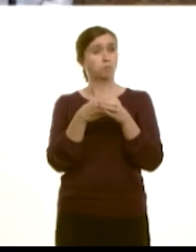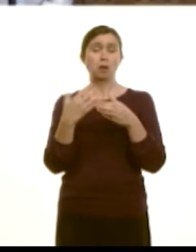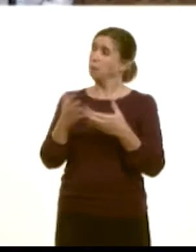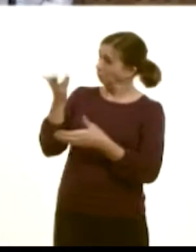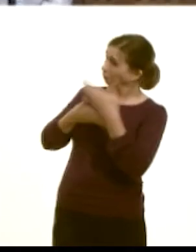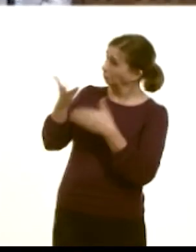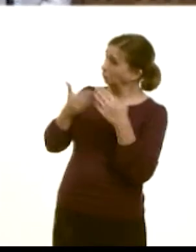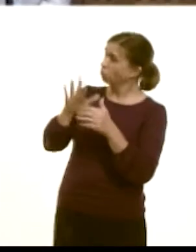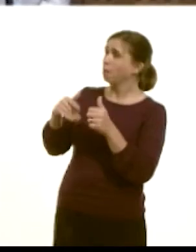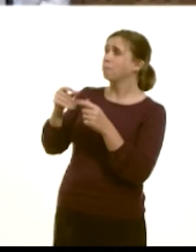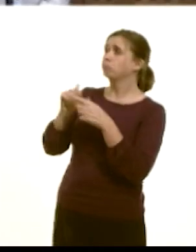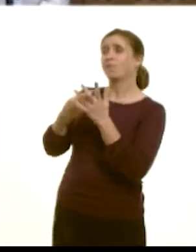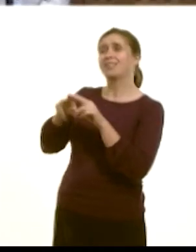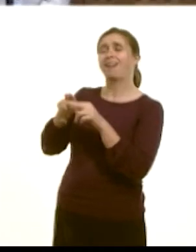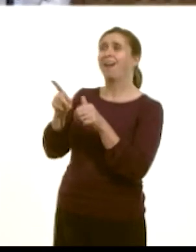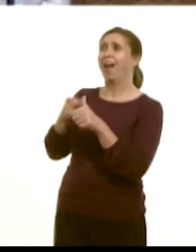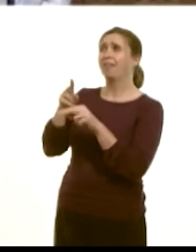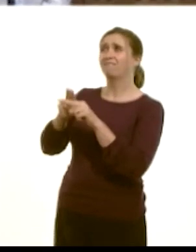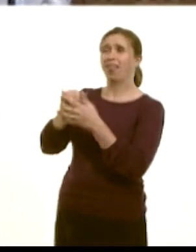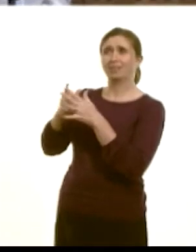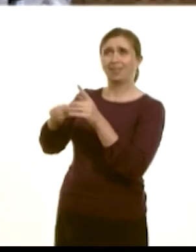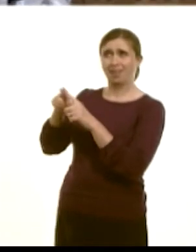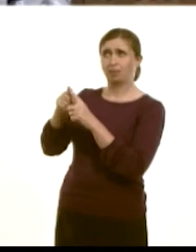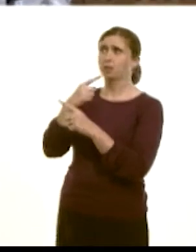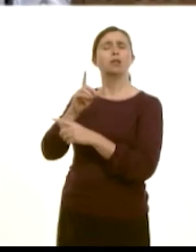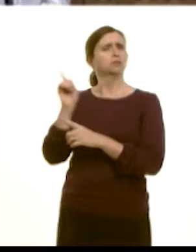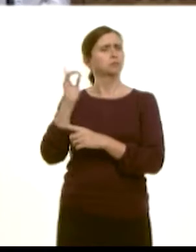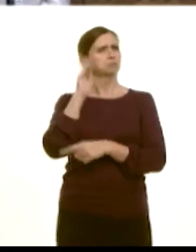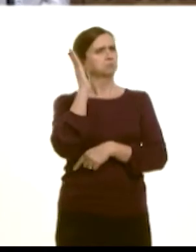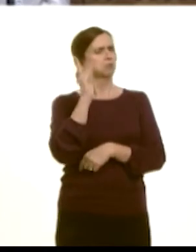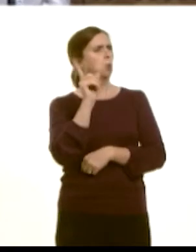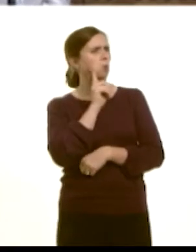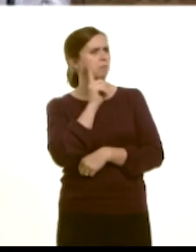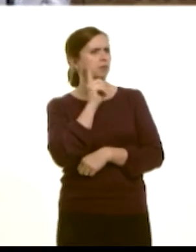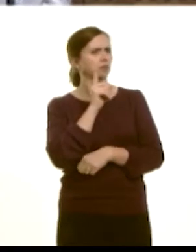Alan Felstead that while women in full-time employment are likely to be in skilled work,